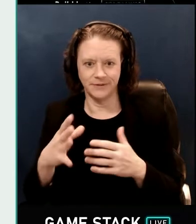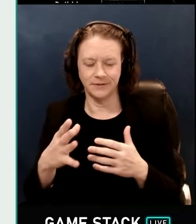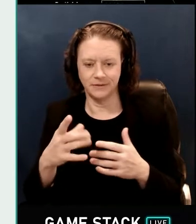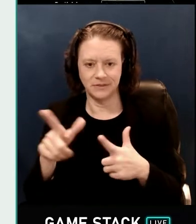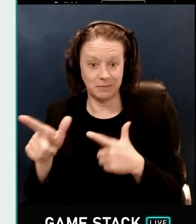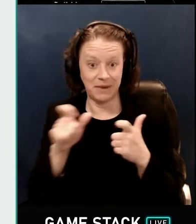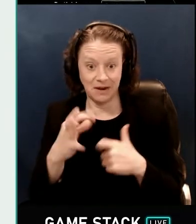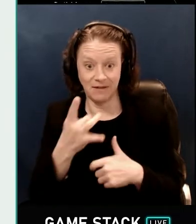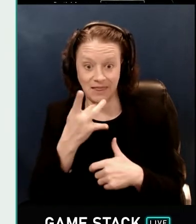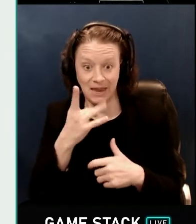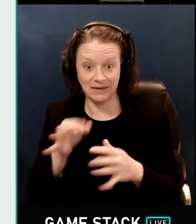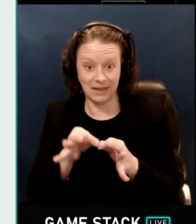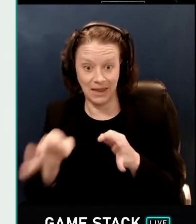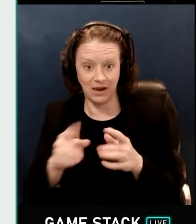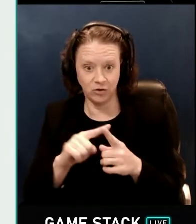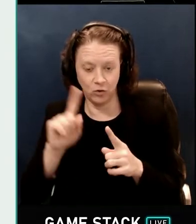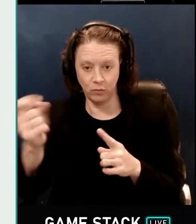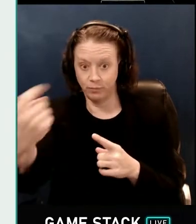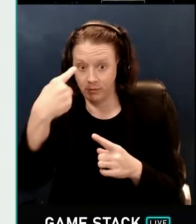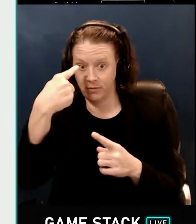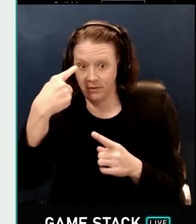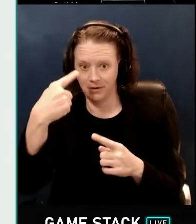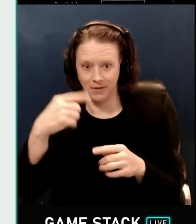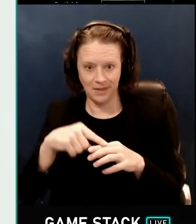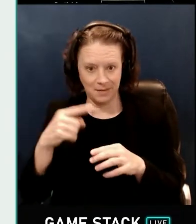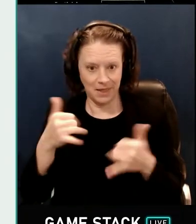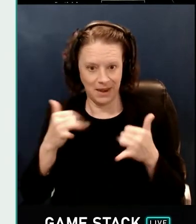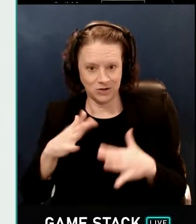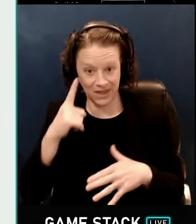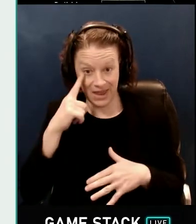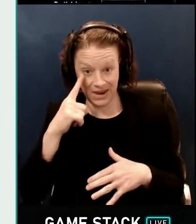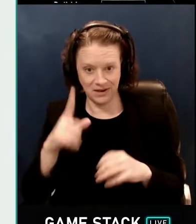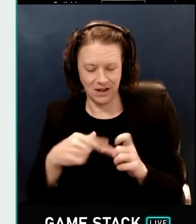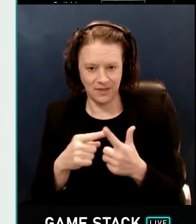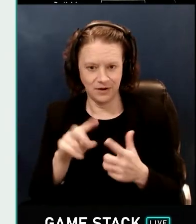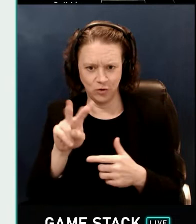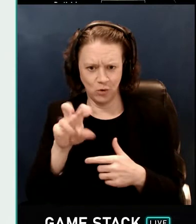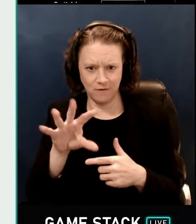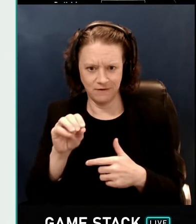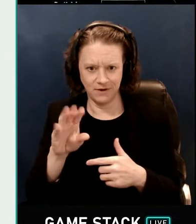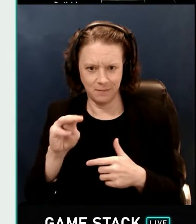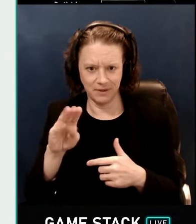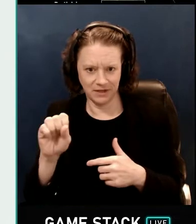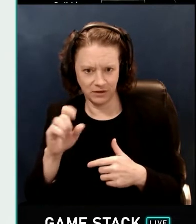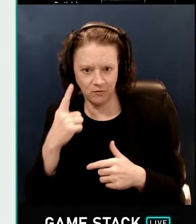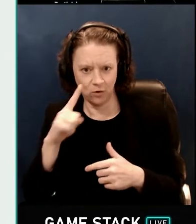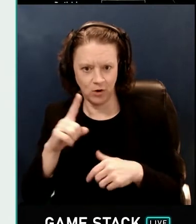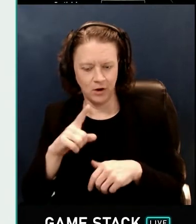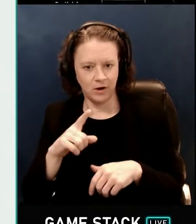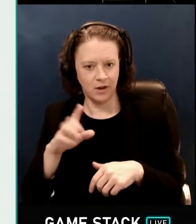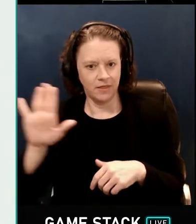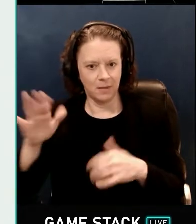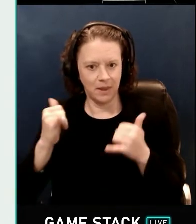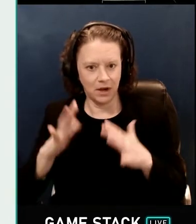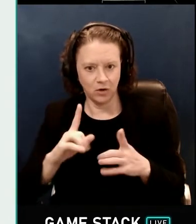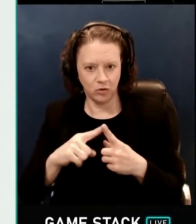and then give or take about 250 milliseconds of time for the player to process what they've just seen and react to it.